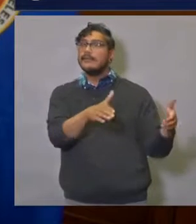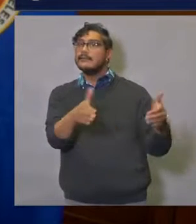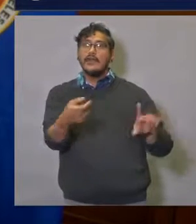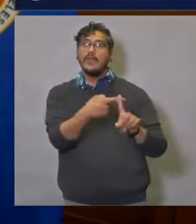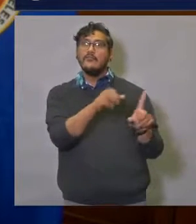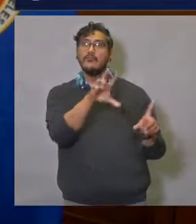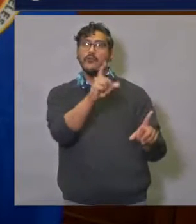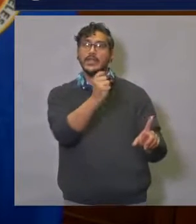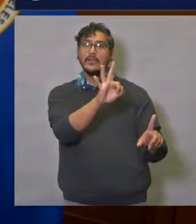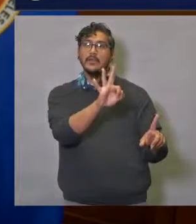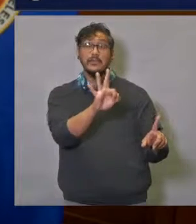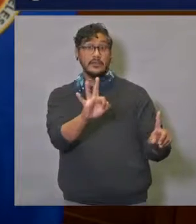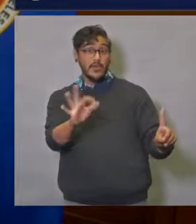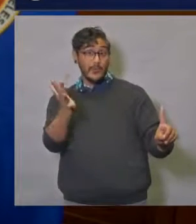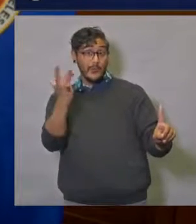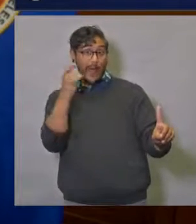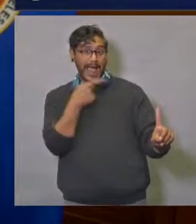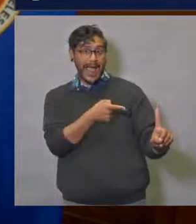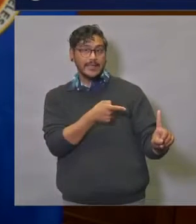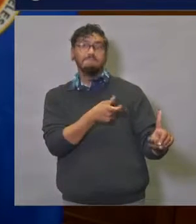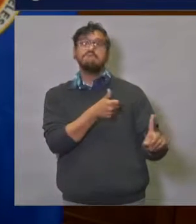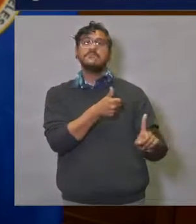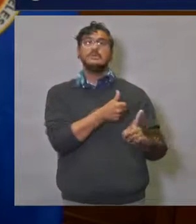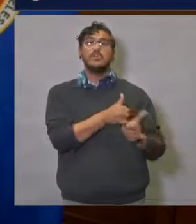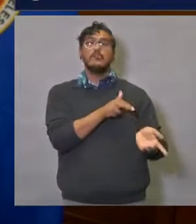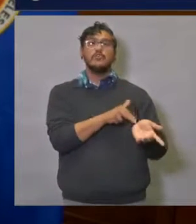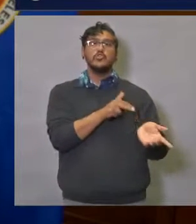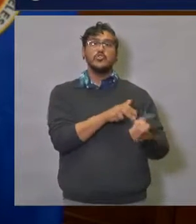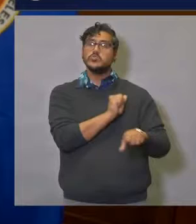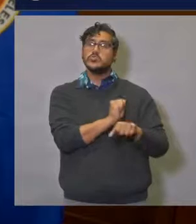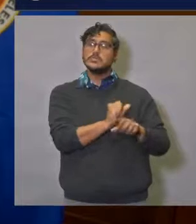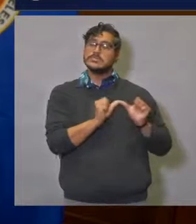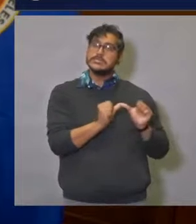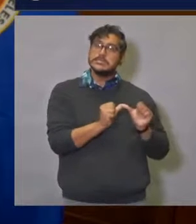COVID-19, BECAUSE THEY WERE